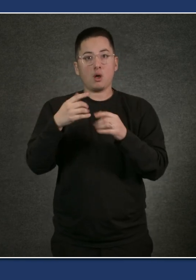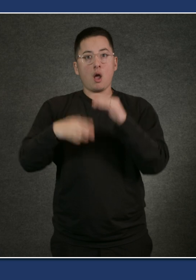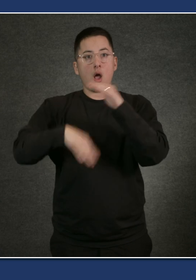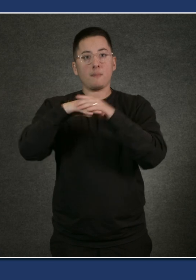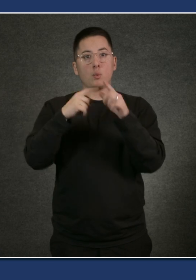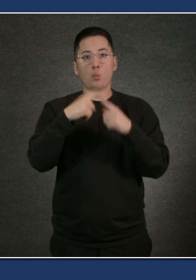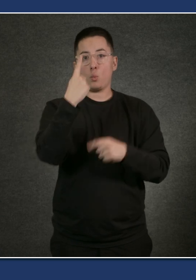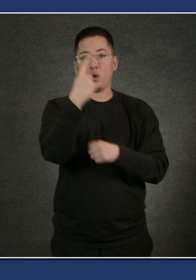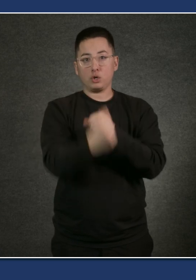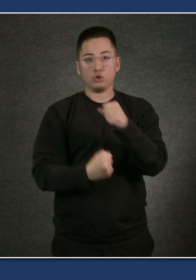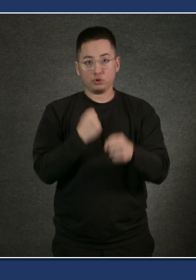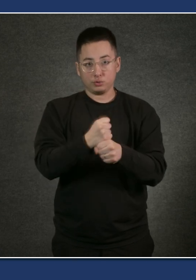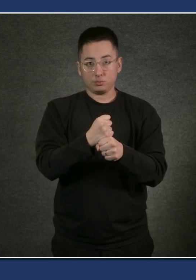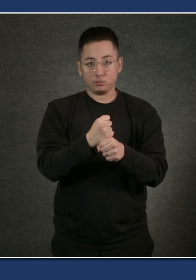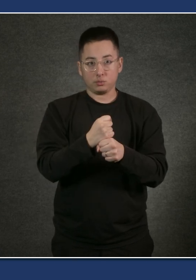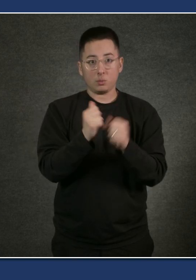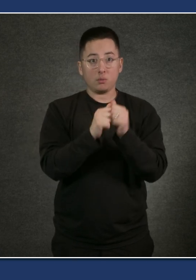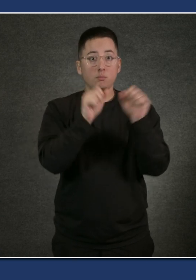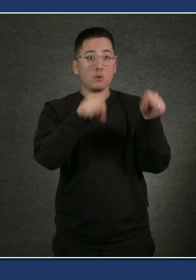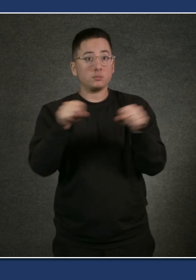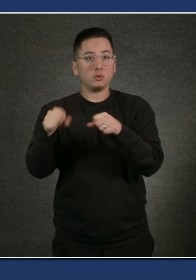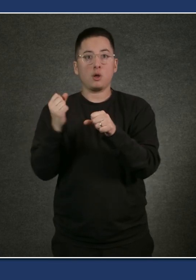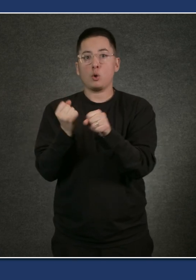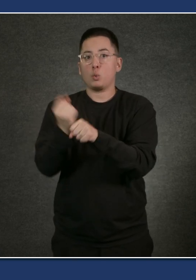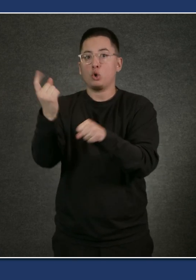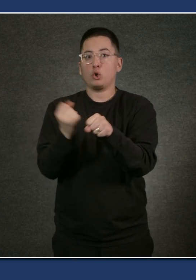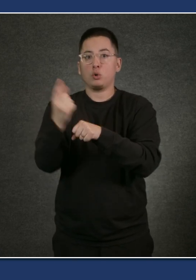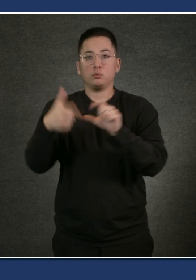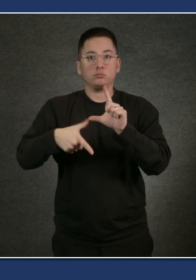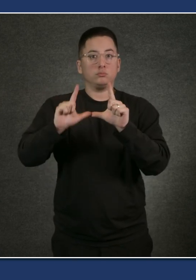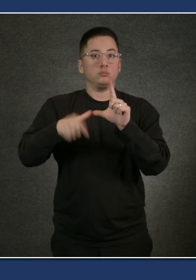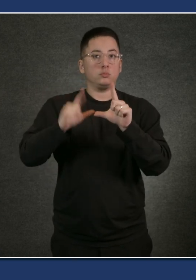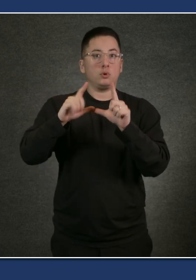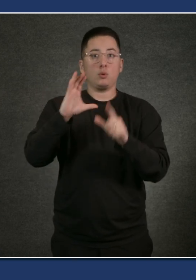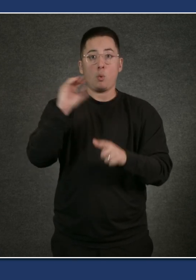for up to one year, with the possibility of annual renewal